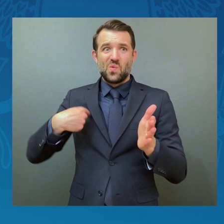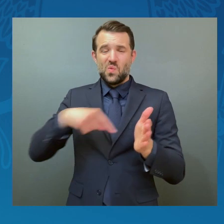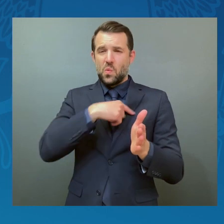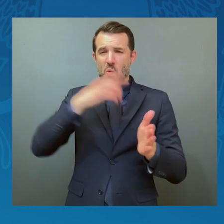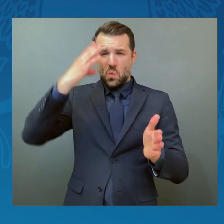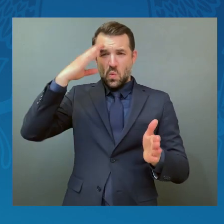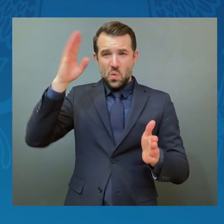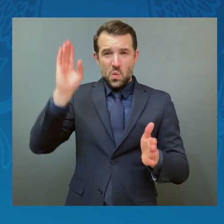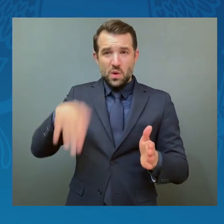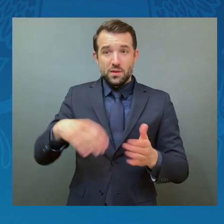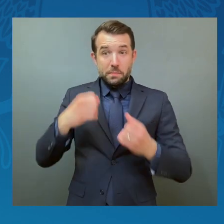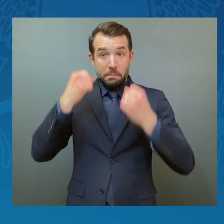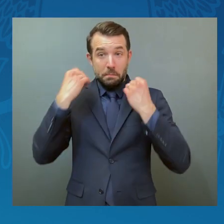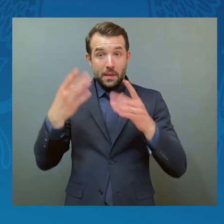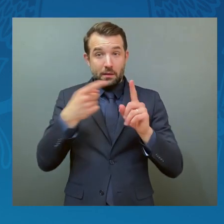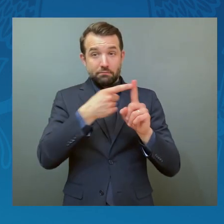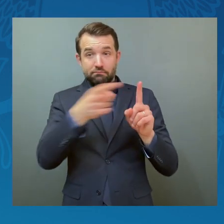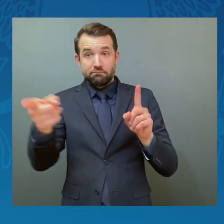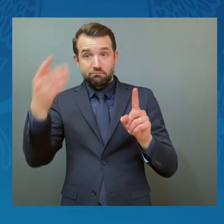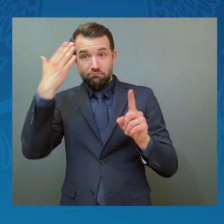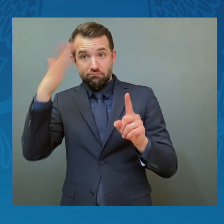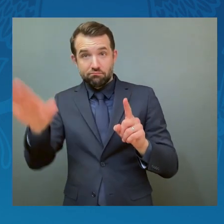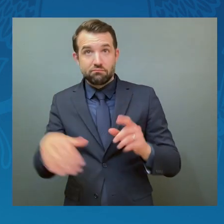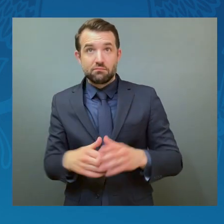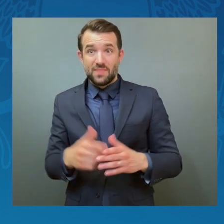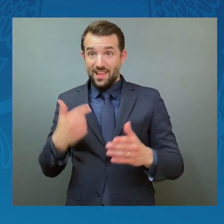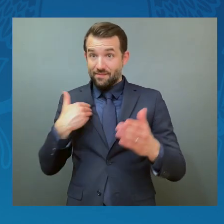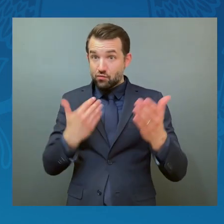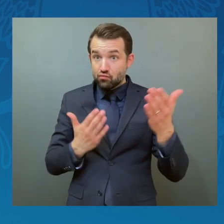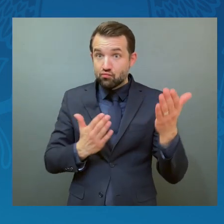that they have a right to dispute inaccurate charges